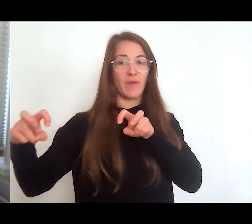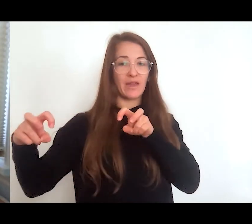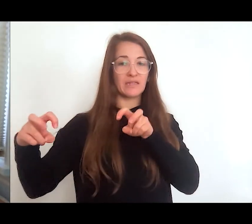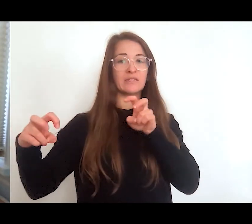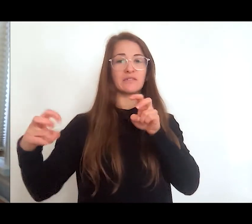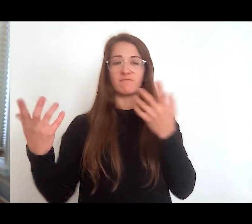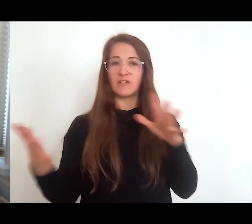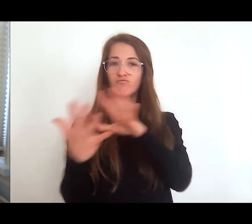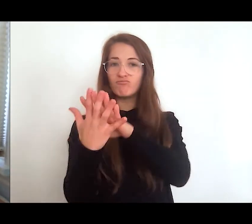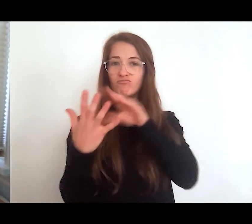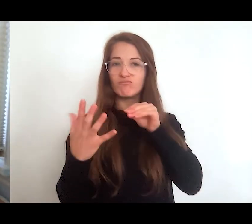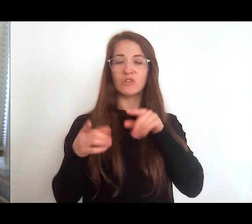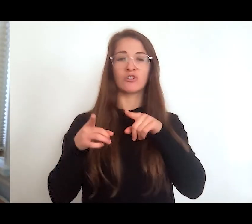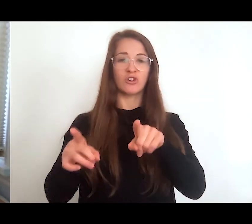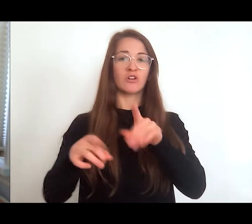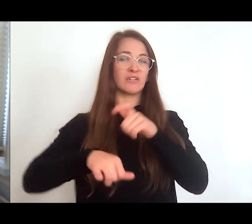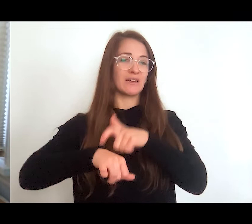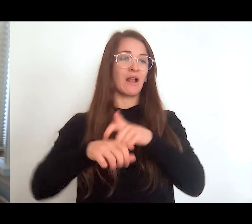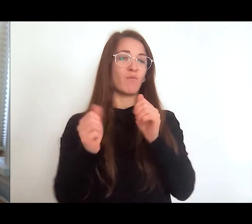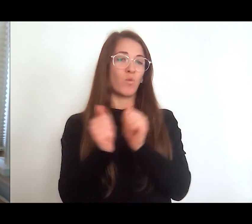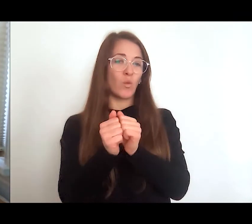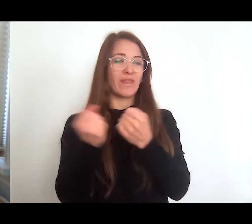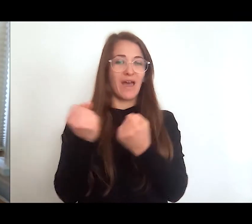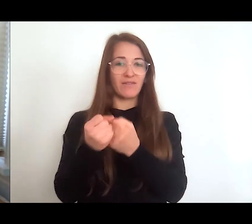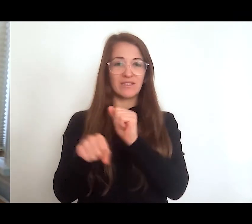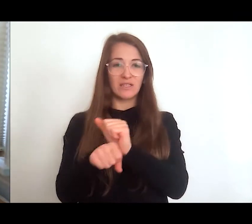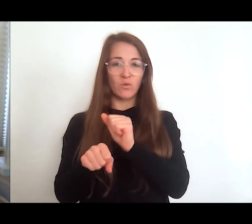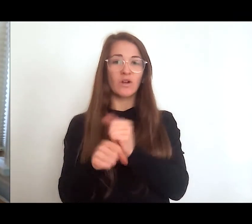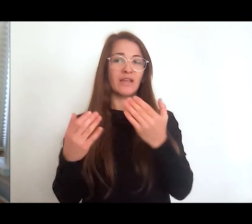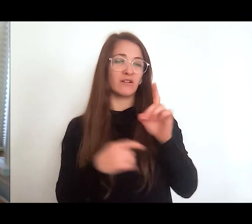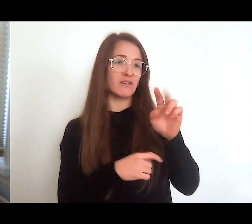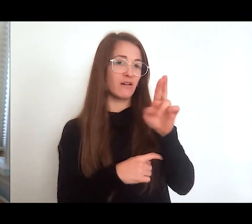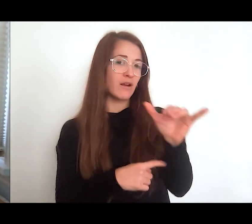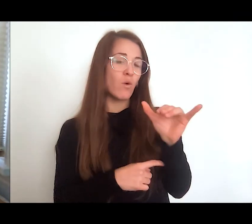SOMETHING THAT OUR PANELISTS HAVE LEARNED ALONG THE WAY IN